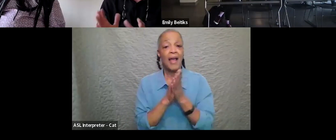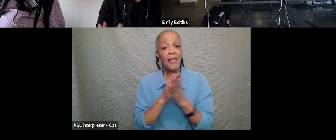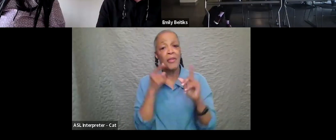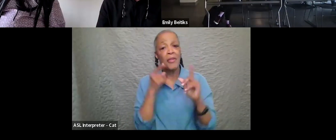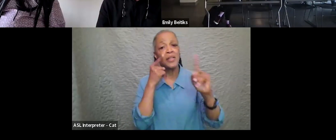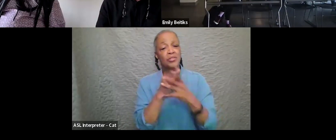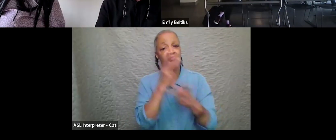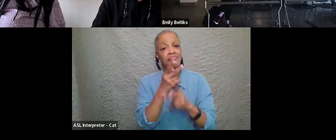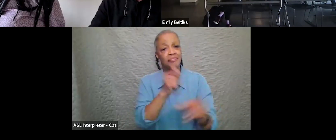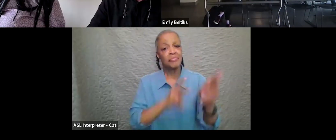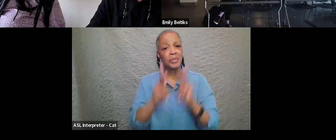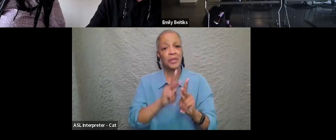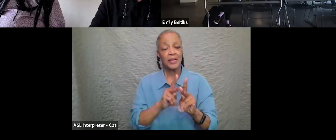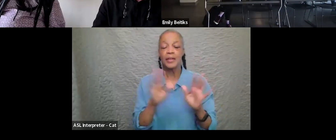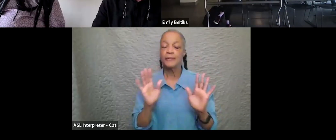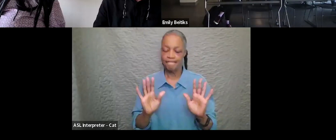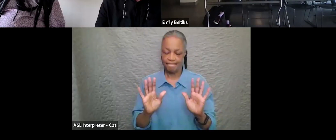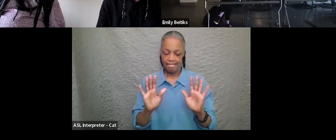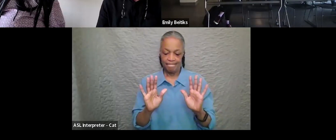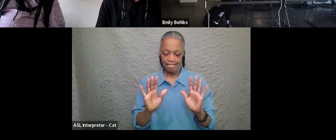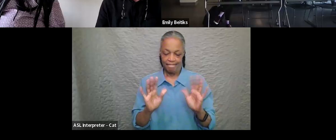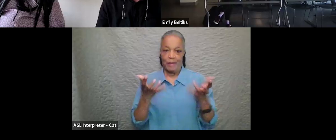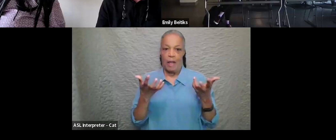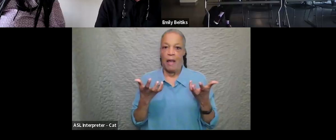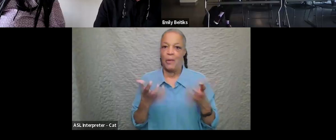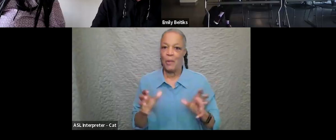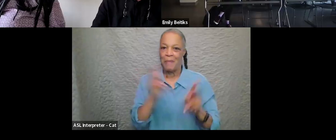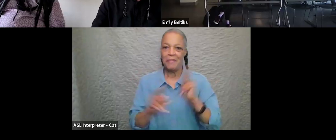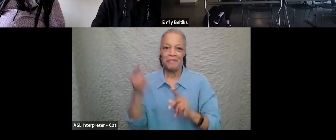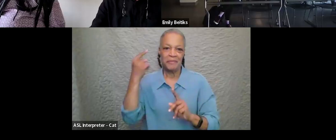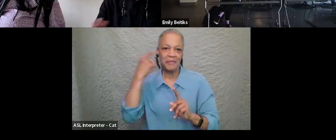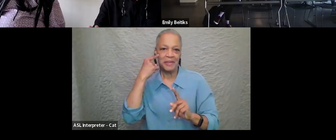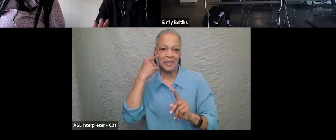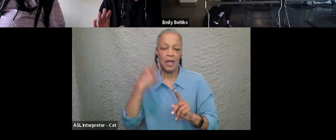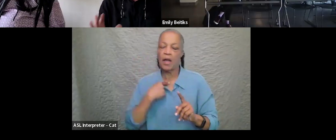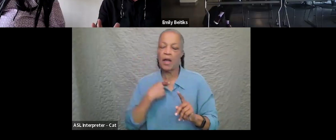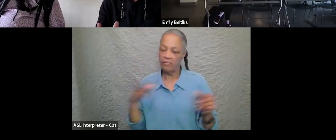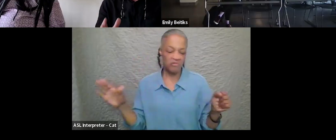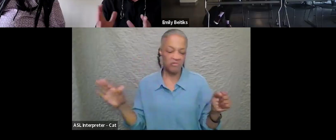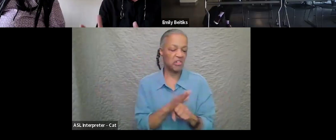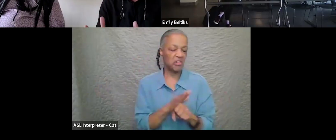Like, I don't want to give anybody the idea that I'm completely dismissing the value